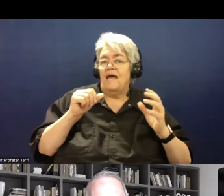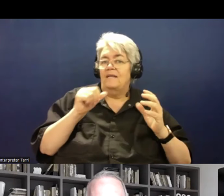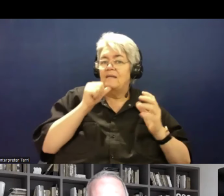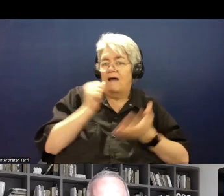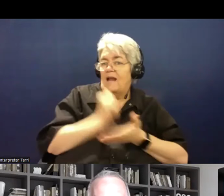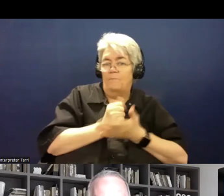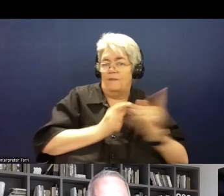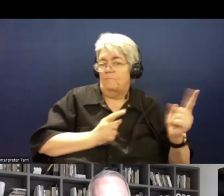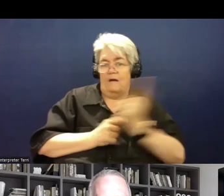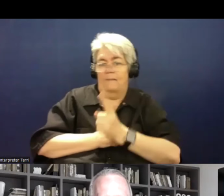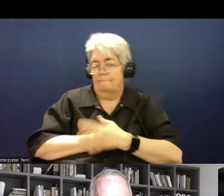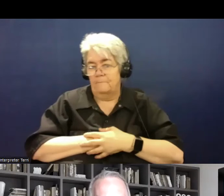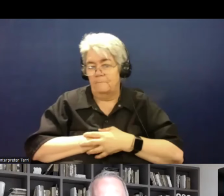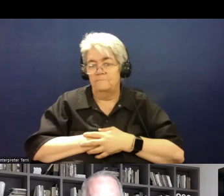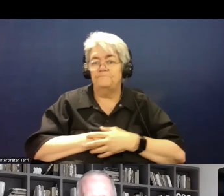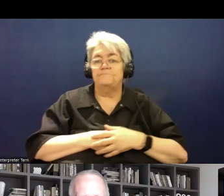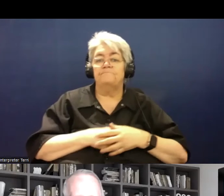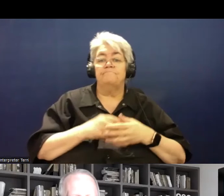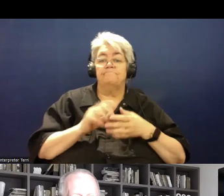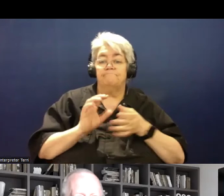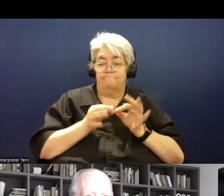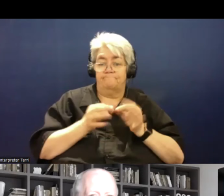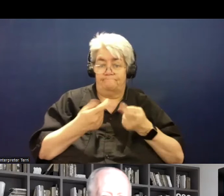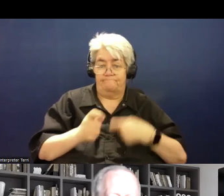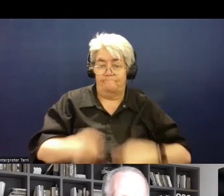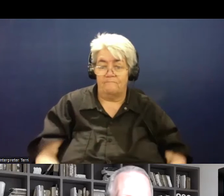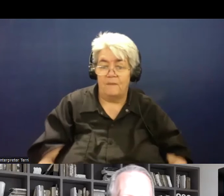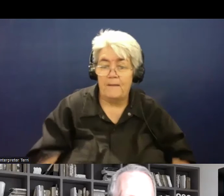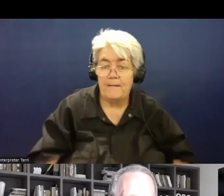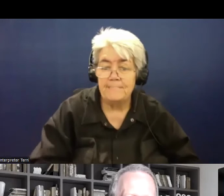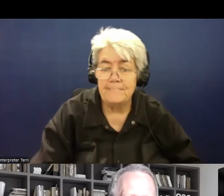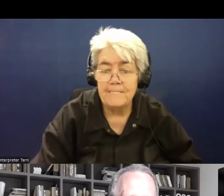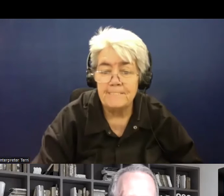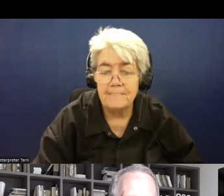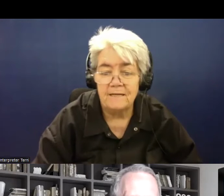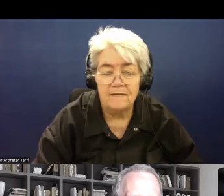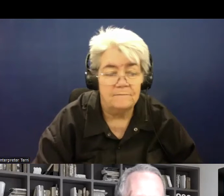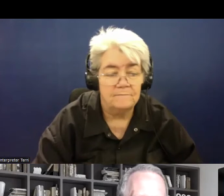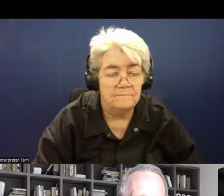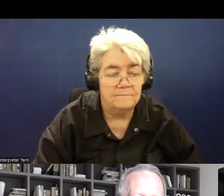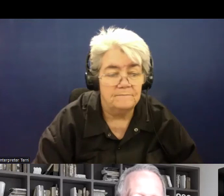THE SECOND ONE THAT I STRUGGLED WITH UNTIL WE GOT CREATIVE IS WORK FORCE DEVELOPMENT.